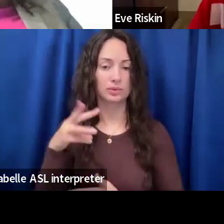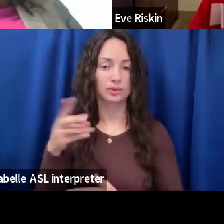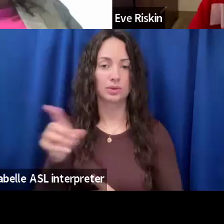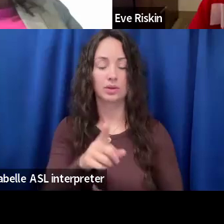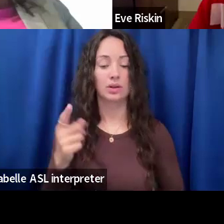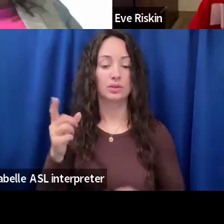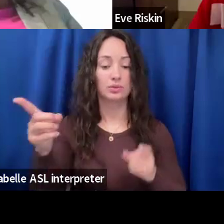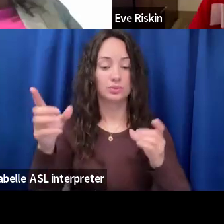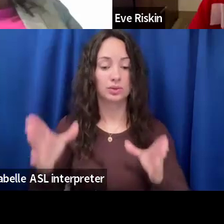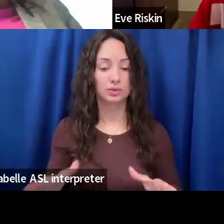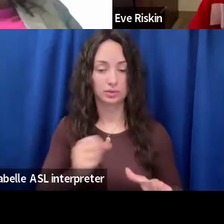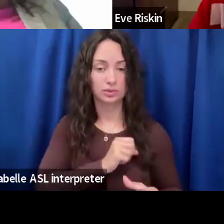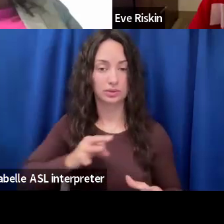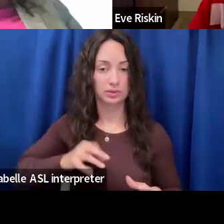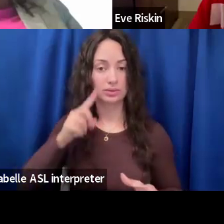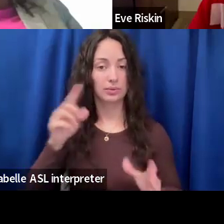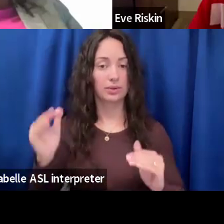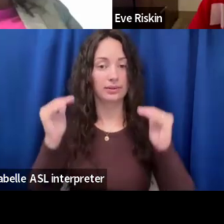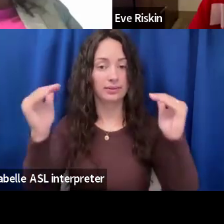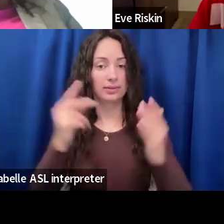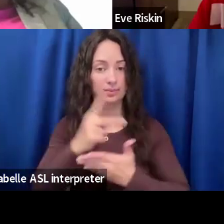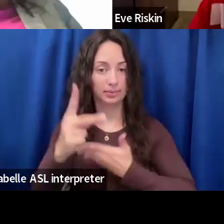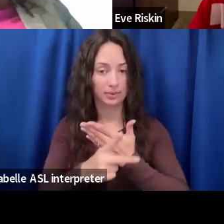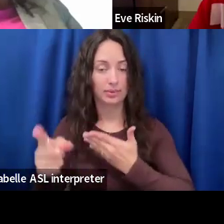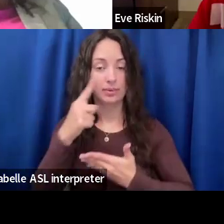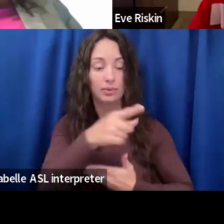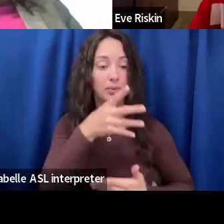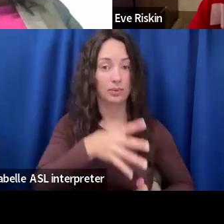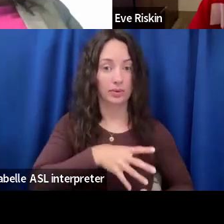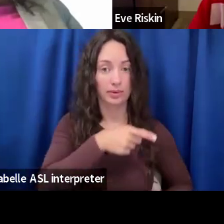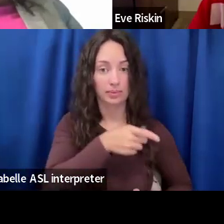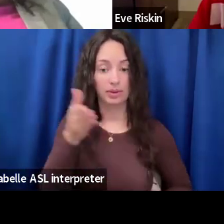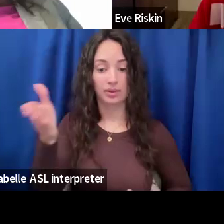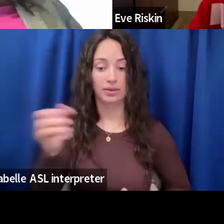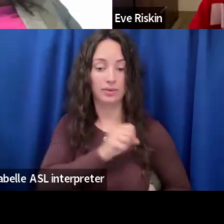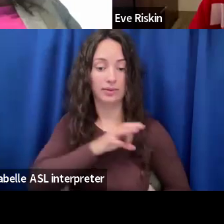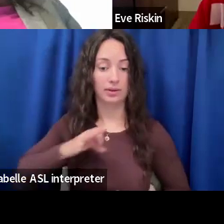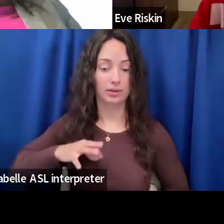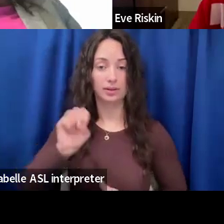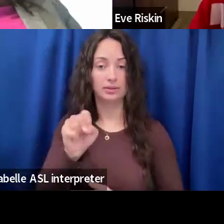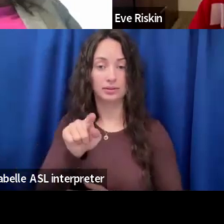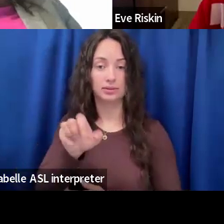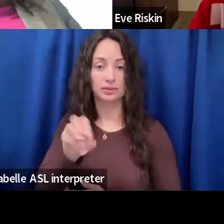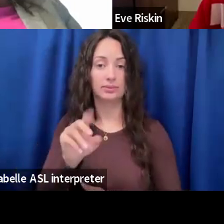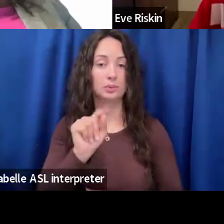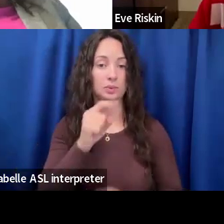the advanced program for women faculty in STEM for 20 years and founded the S-STEM program for